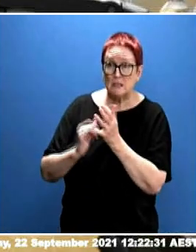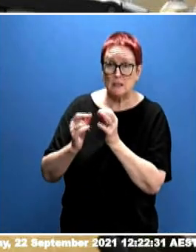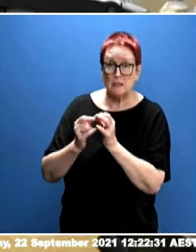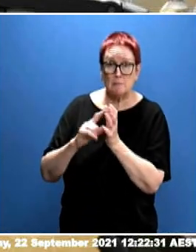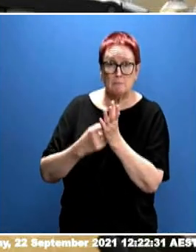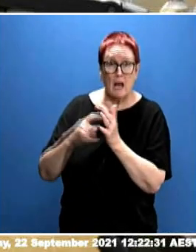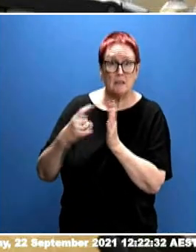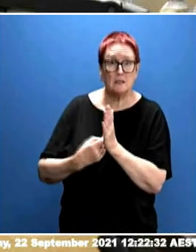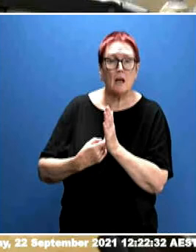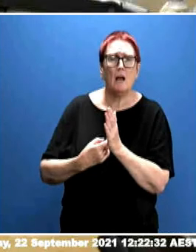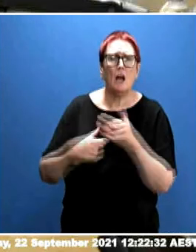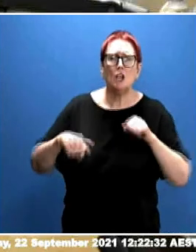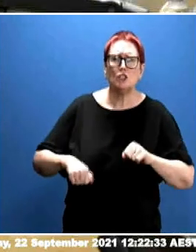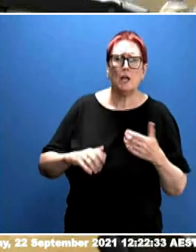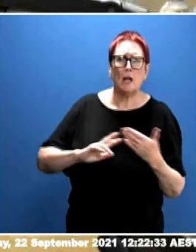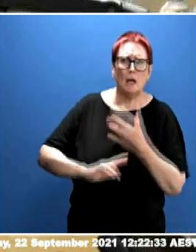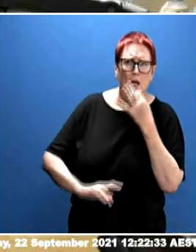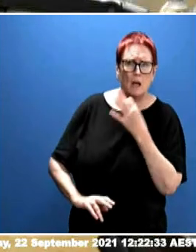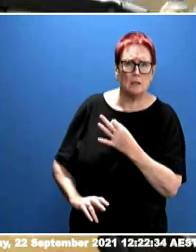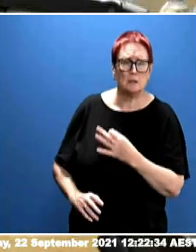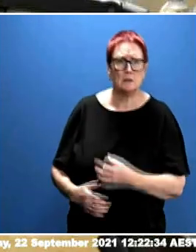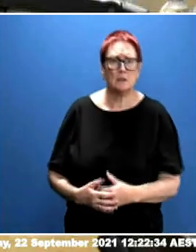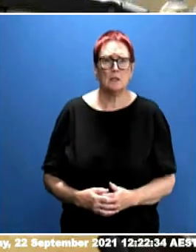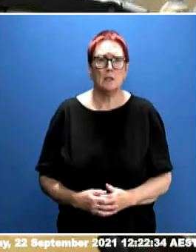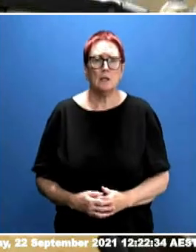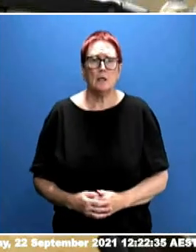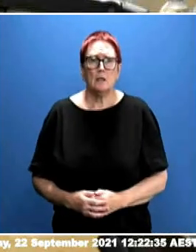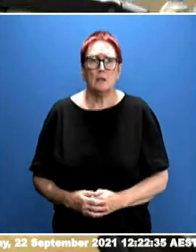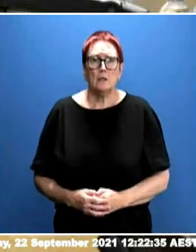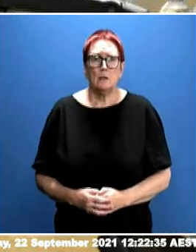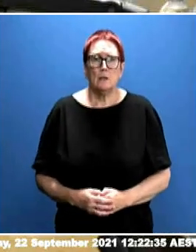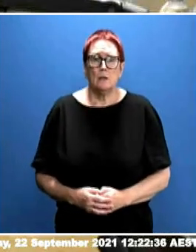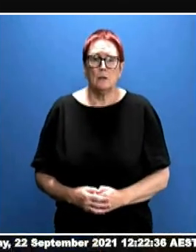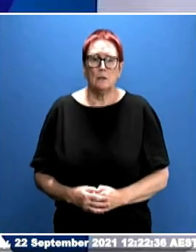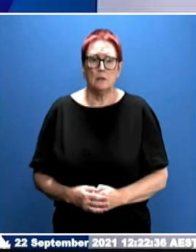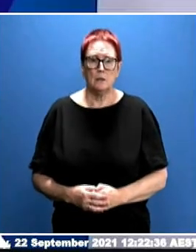Just before we get there, may I ask whether the members